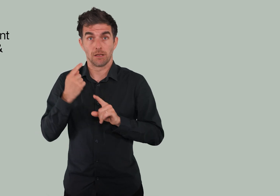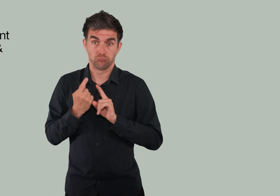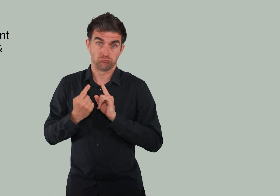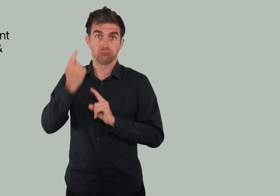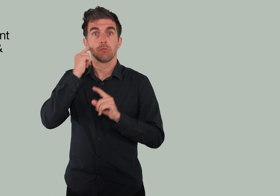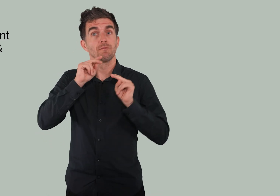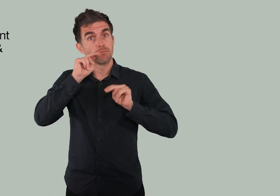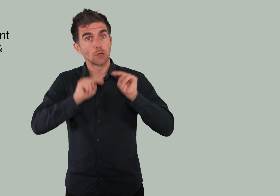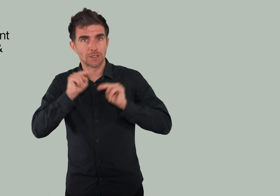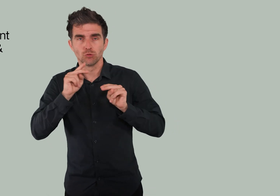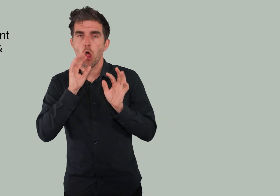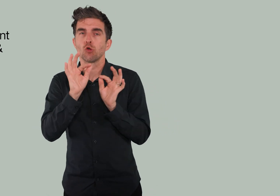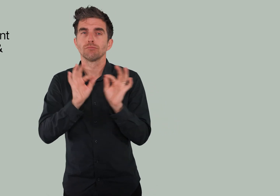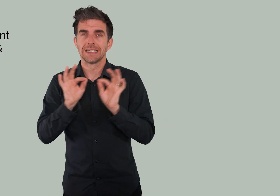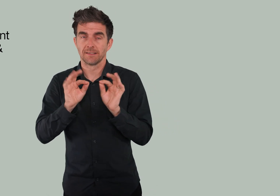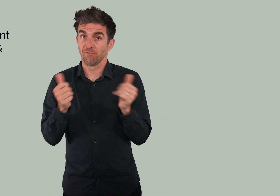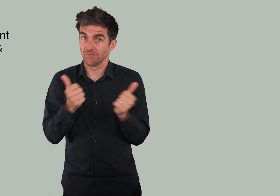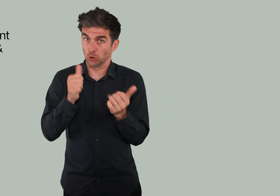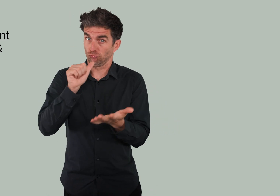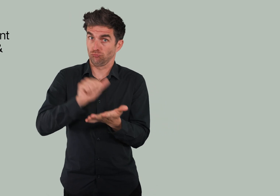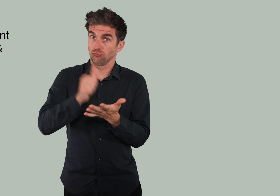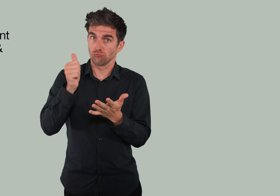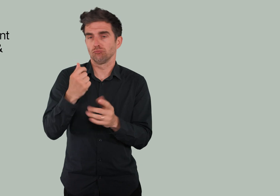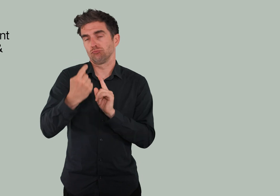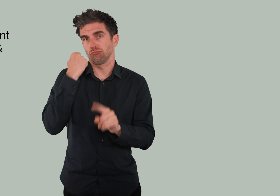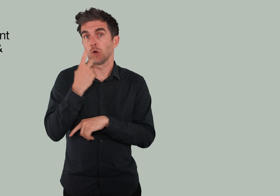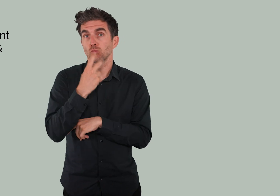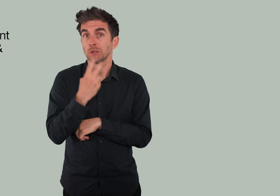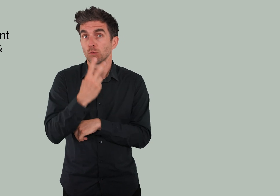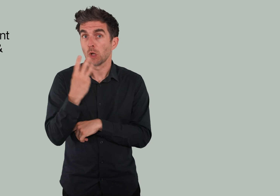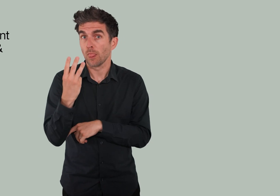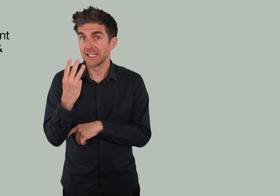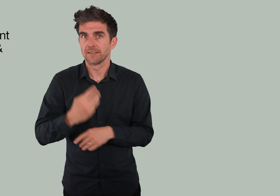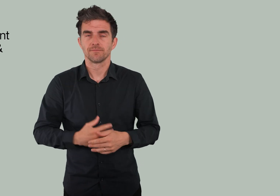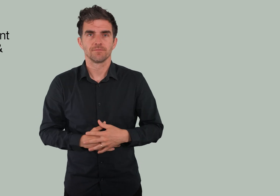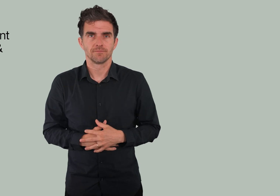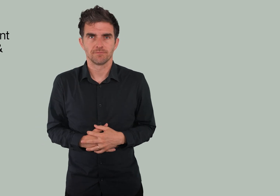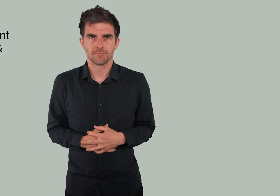The previous evaluation strategy was published in 2023.